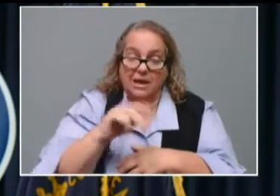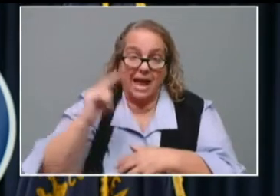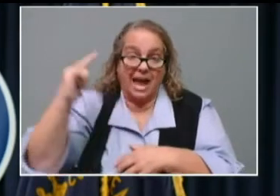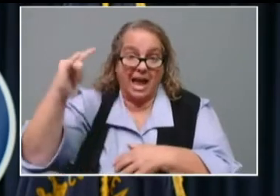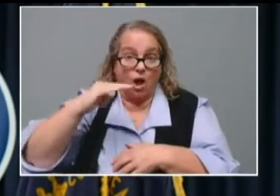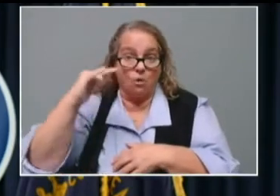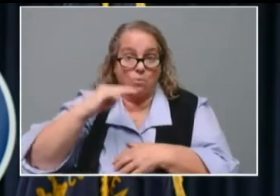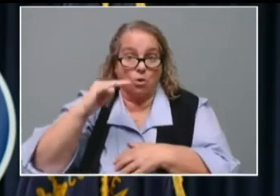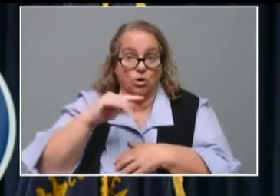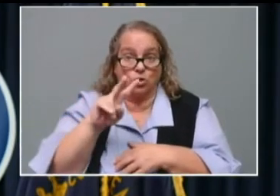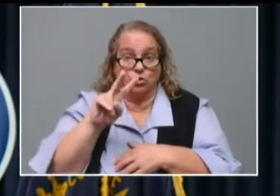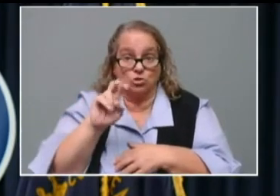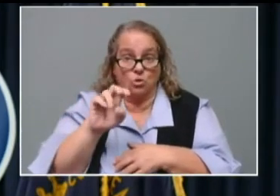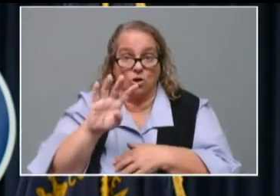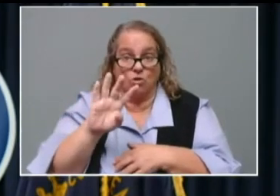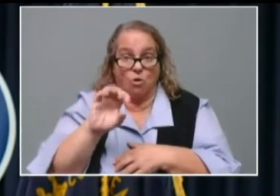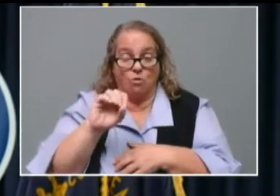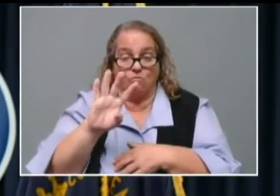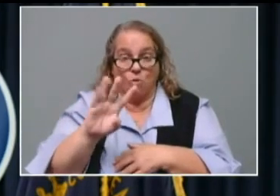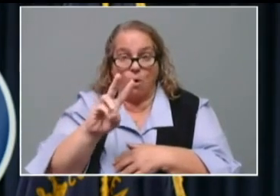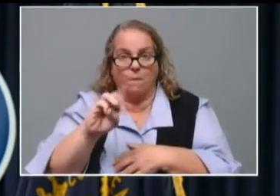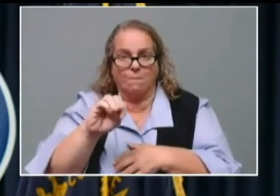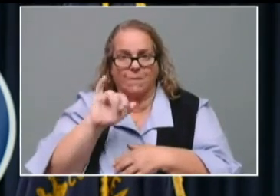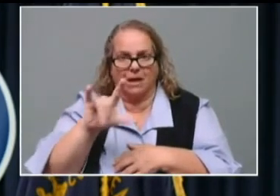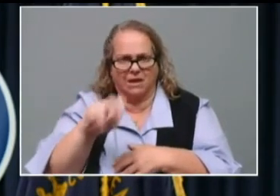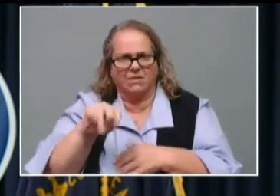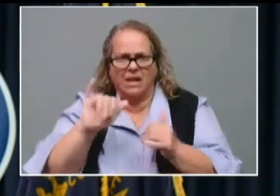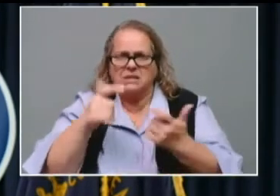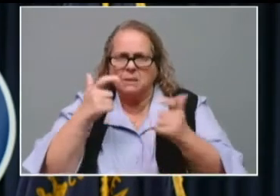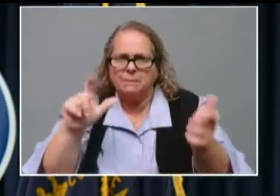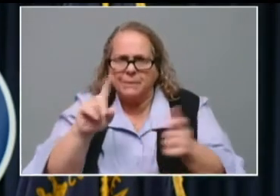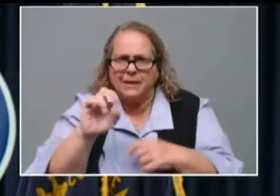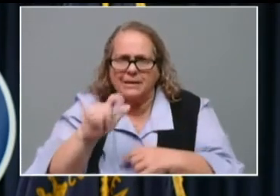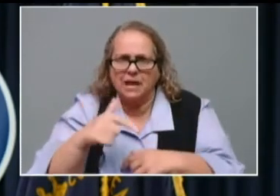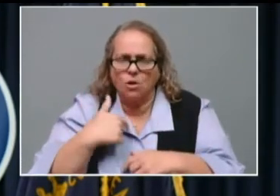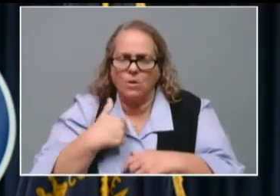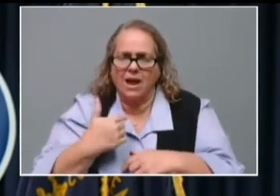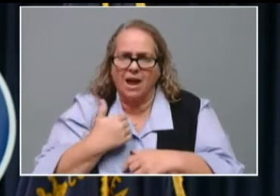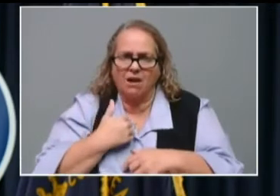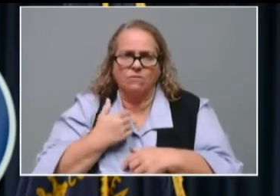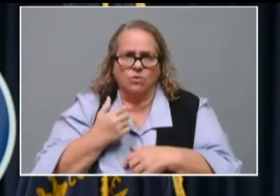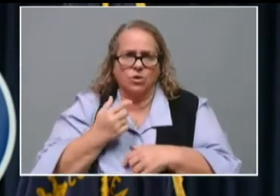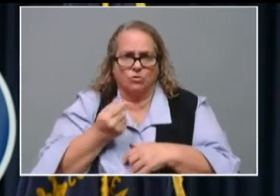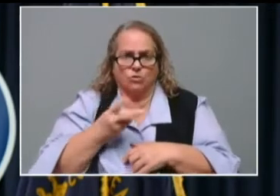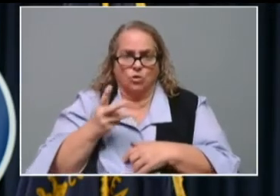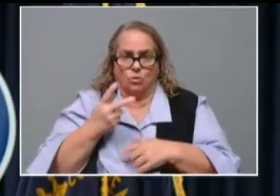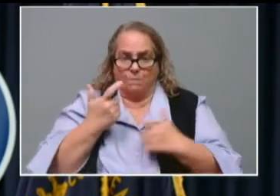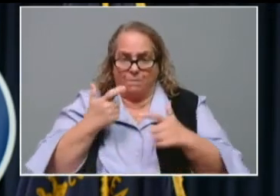couple of big airports were uh gonna be in Paducah I think this week for their